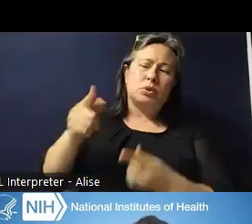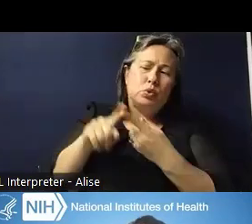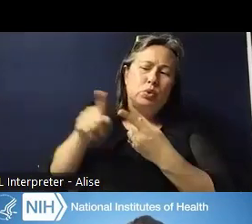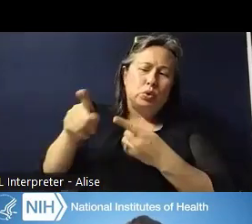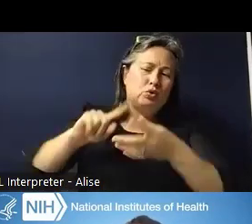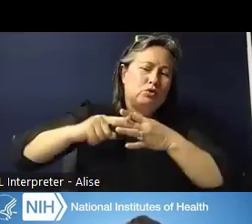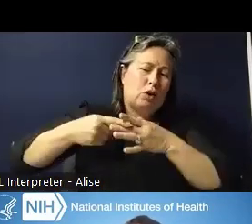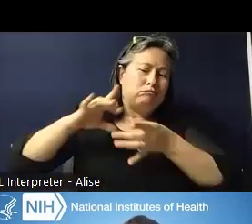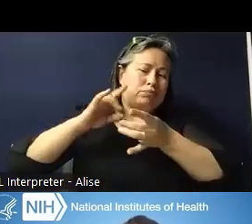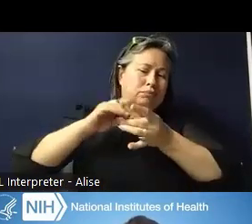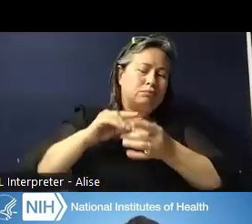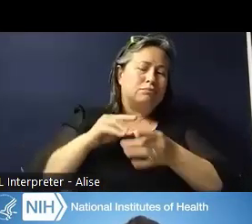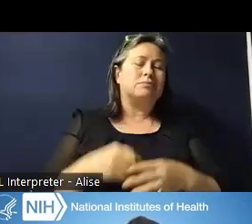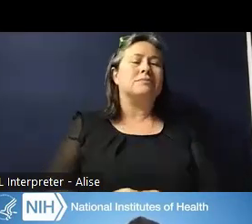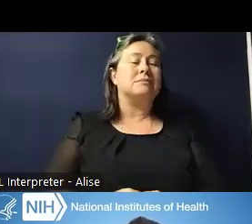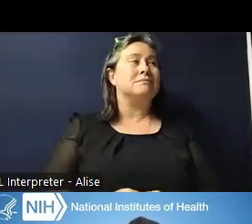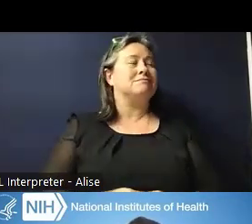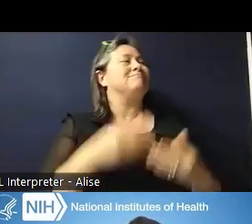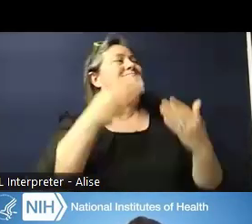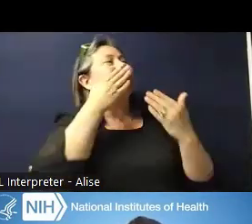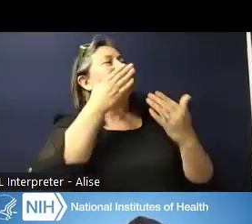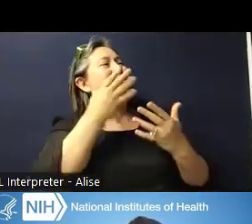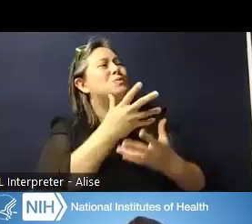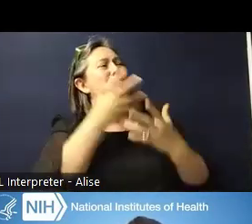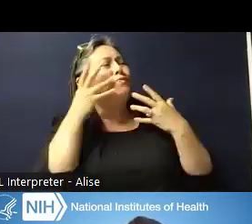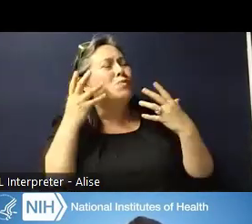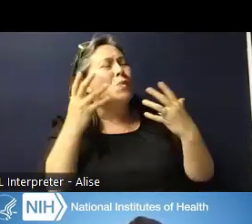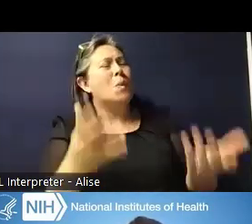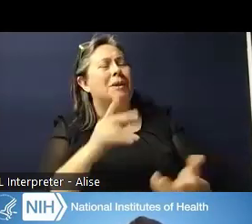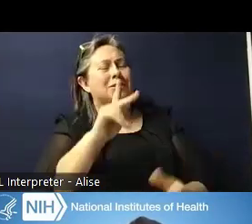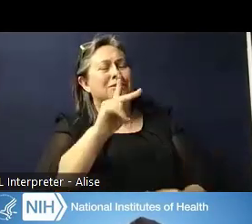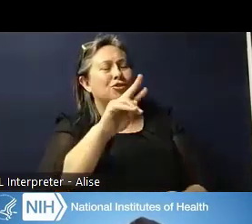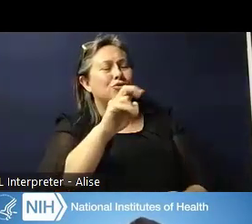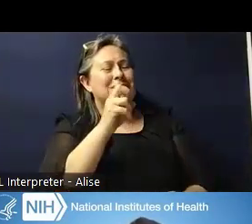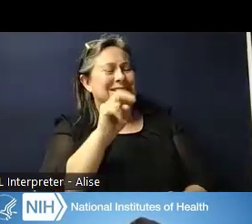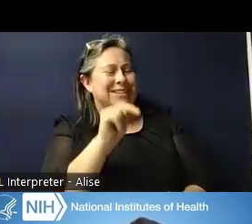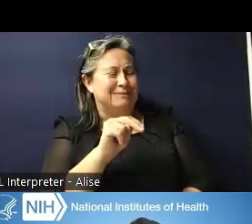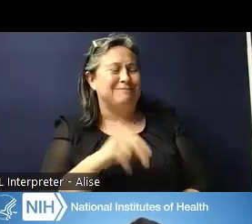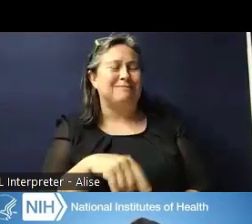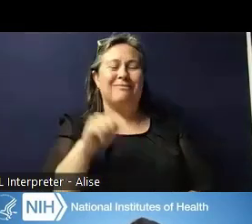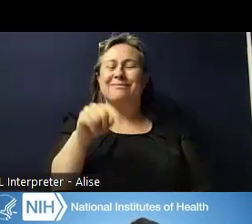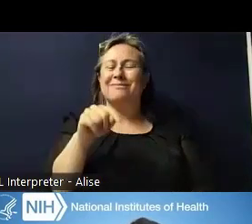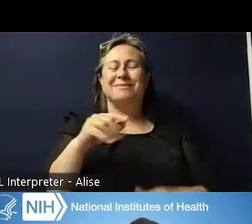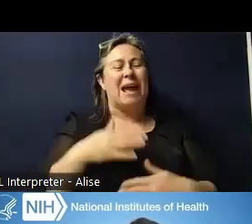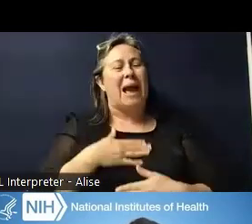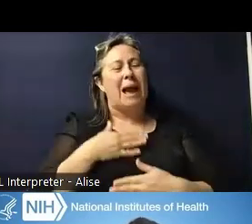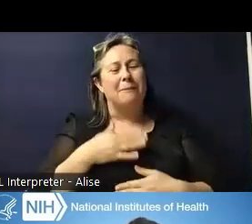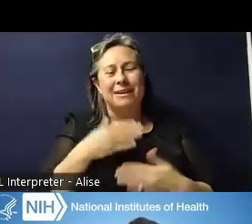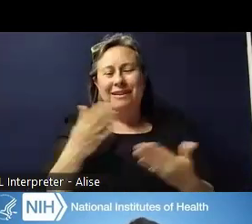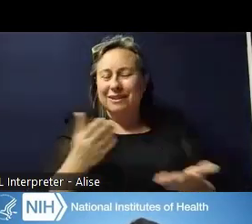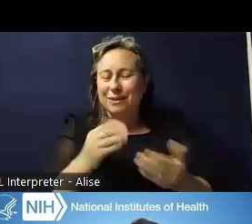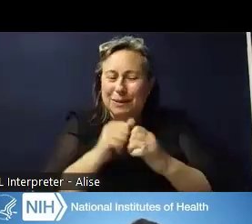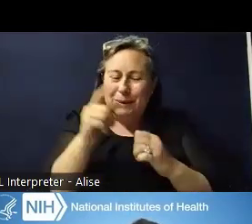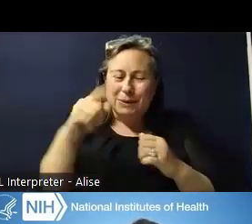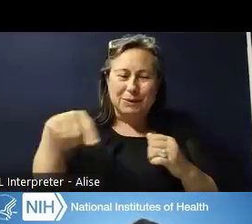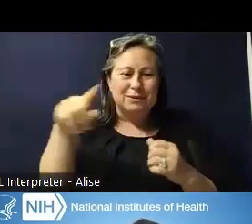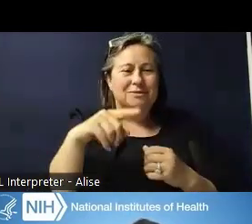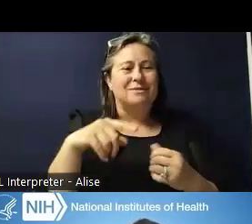Michelle Bulls: Thank you so much. Thank you so much, Kristin. We are so happy to be here with you guys today to talk you through this.